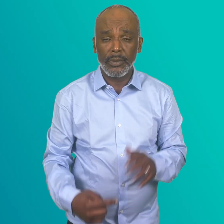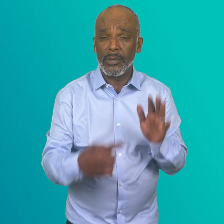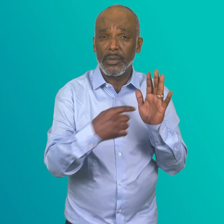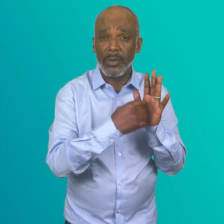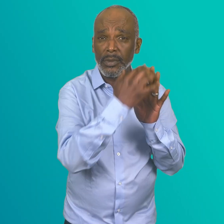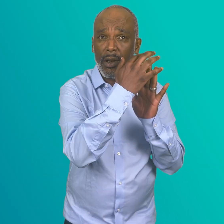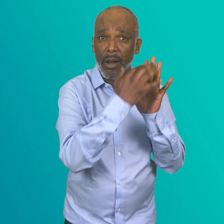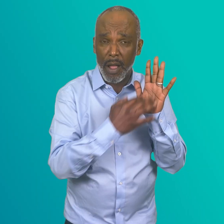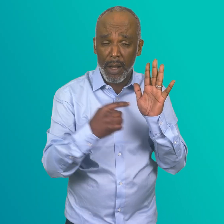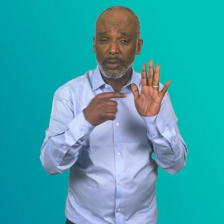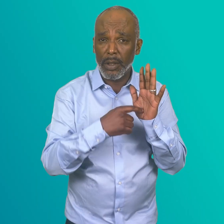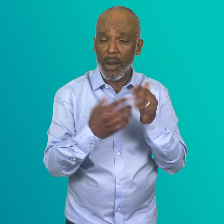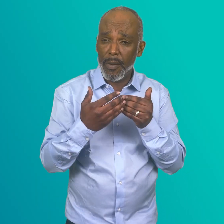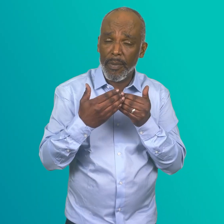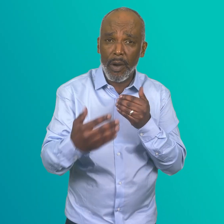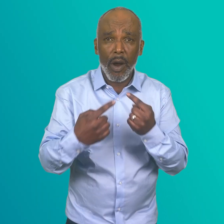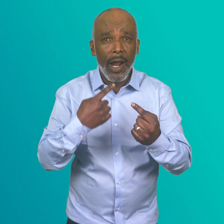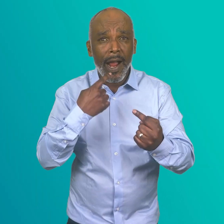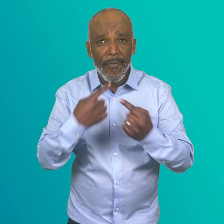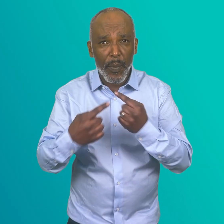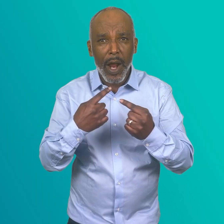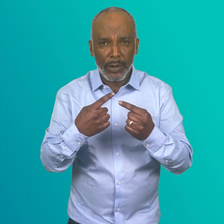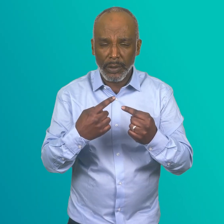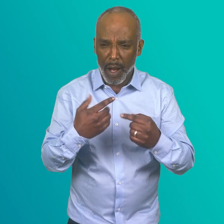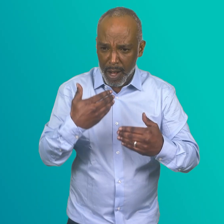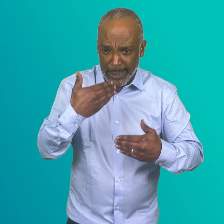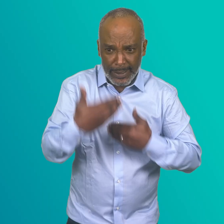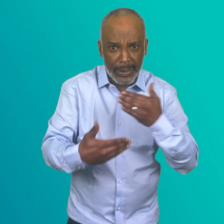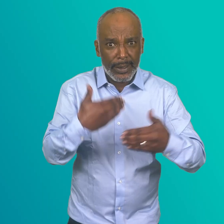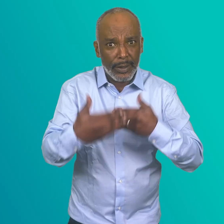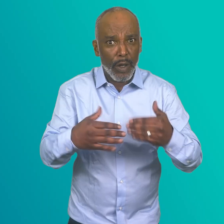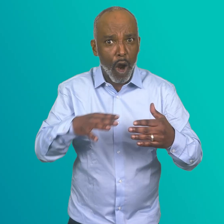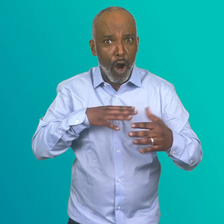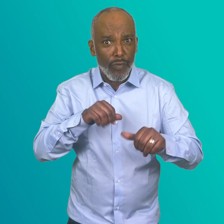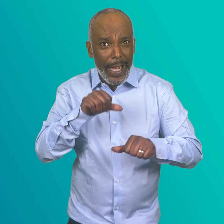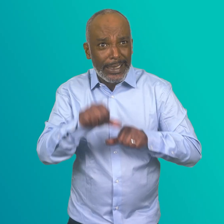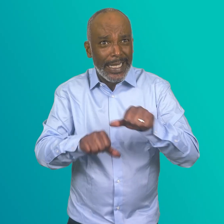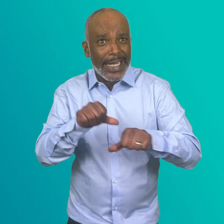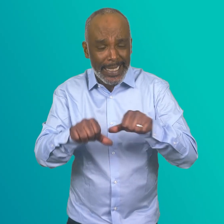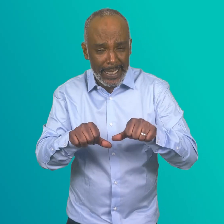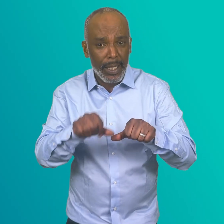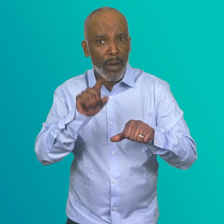This letter provides further detail on the work now underway,